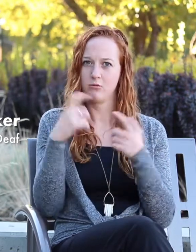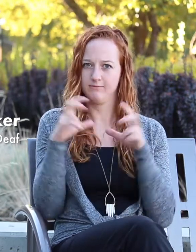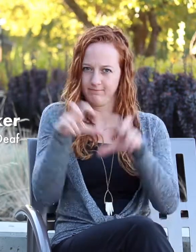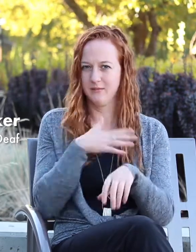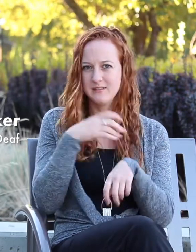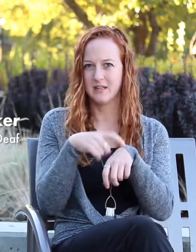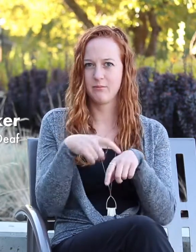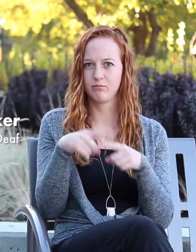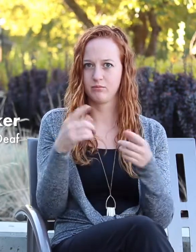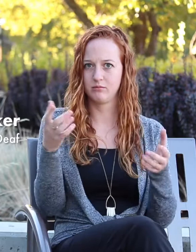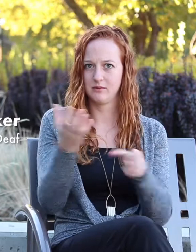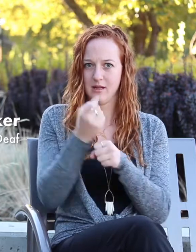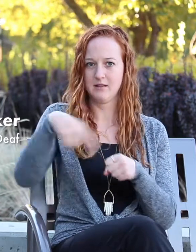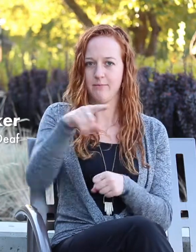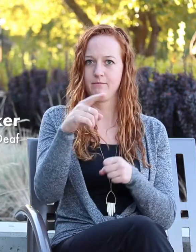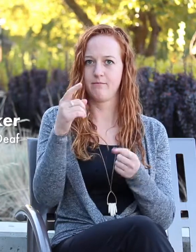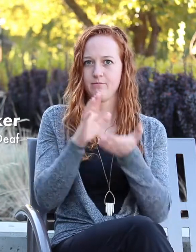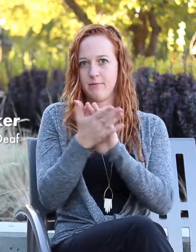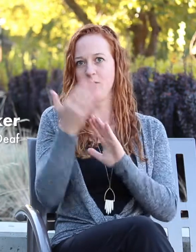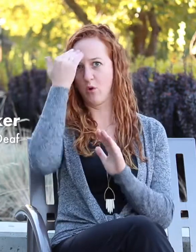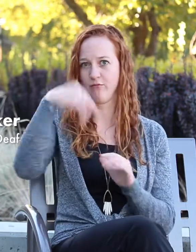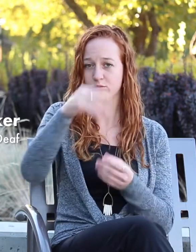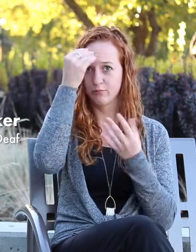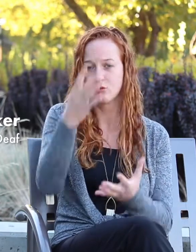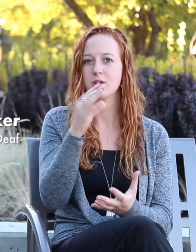And so to me, I want to see that awareness increase when, you know,